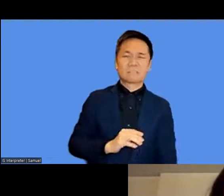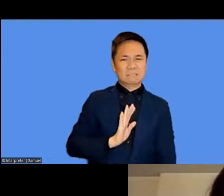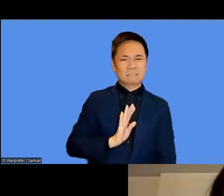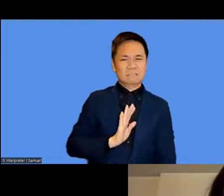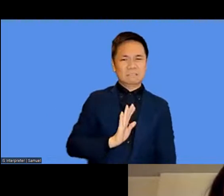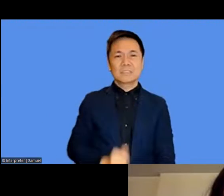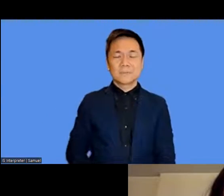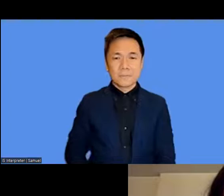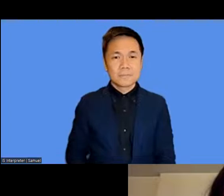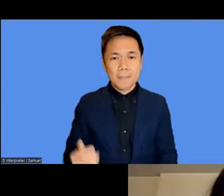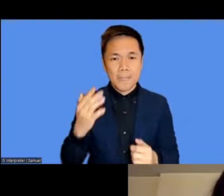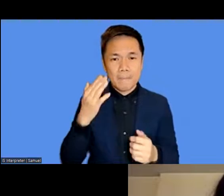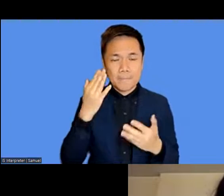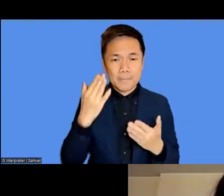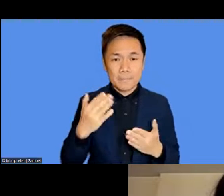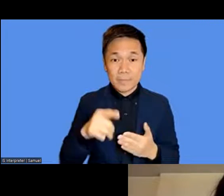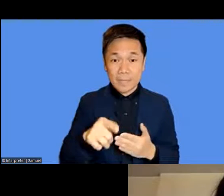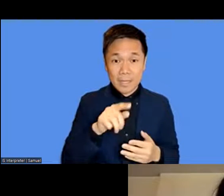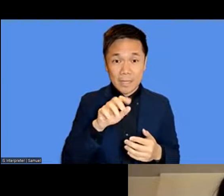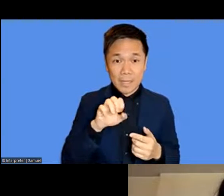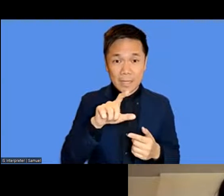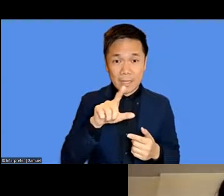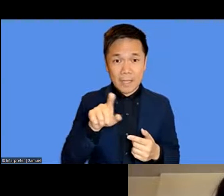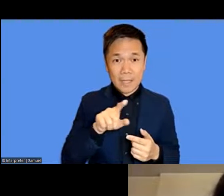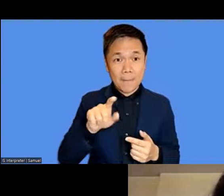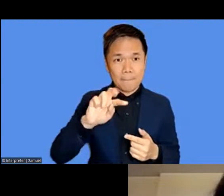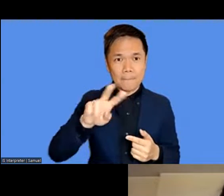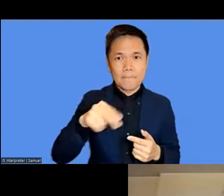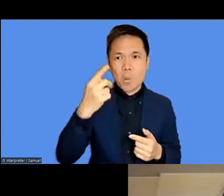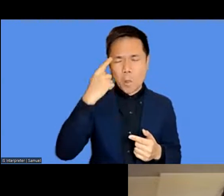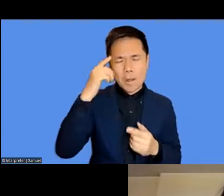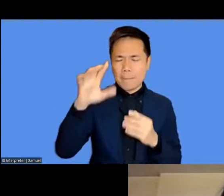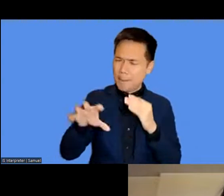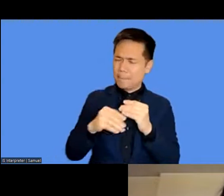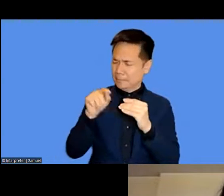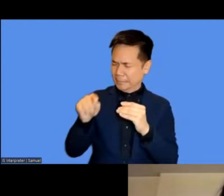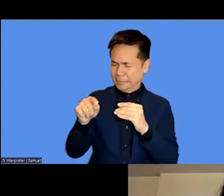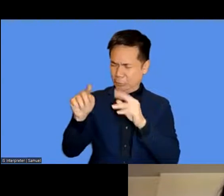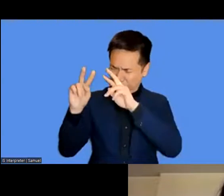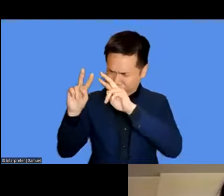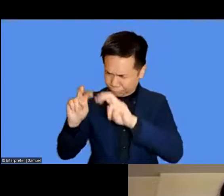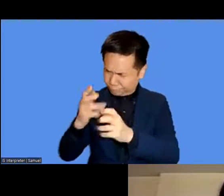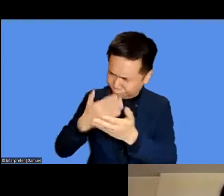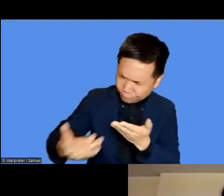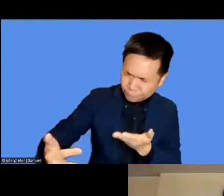Also I think it's very important to have transparency and inclusion, so ensuring that when a community